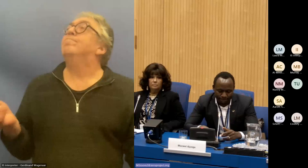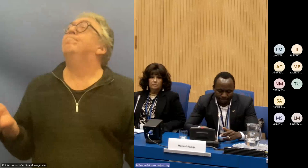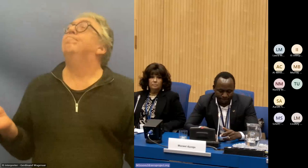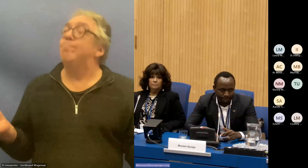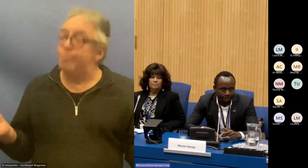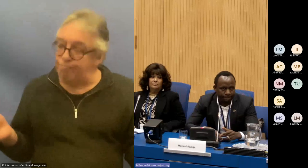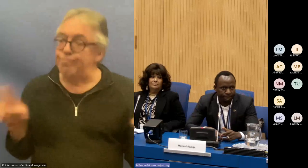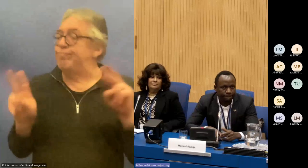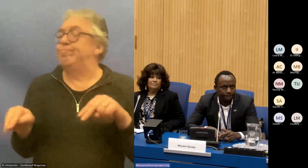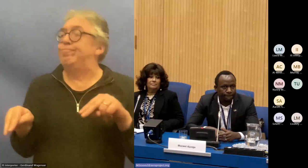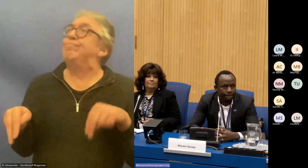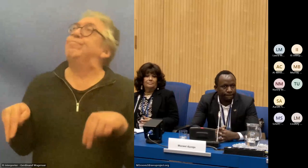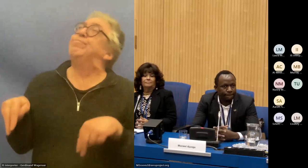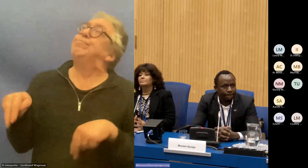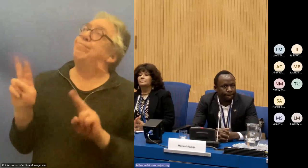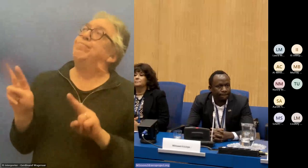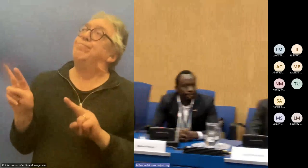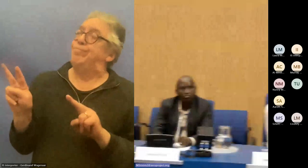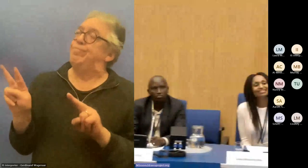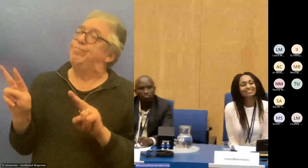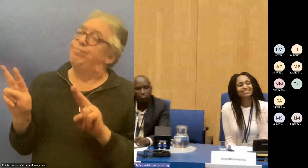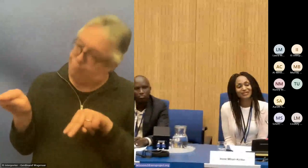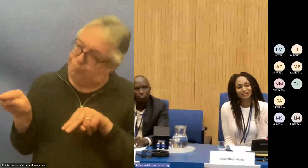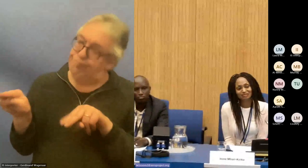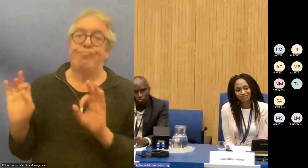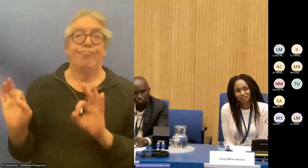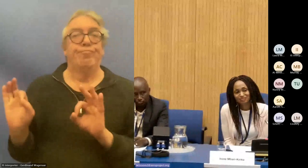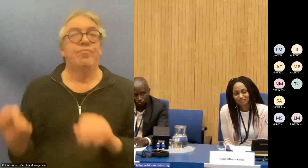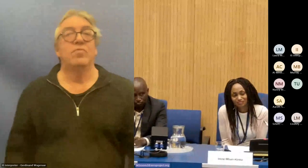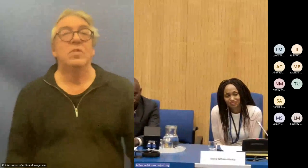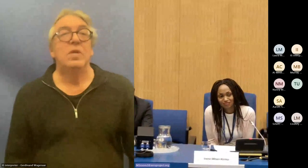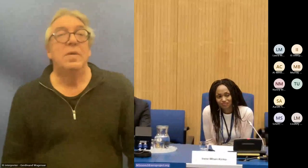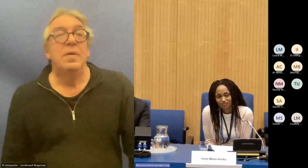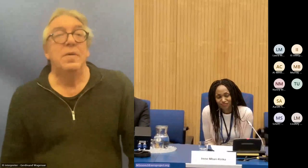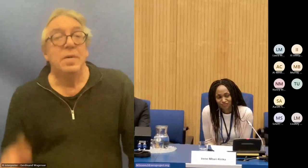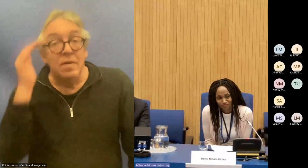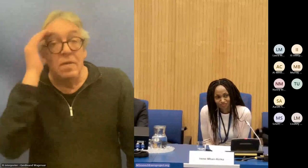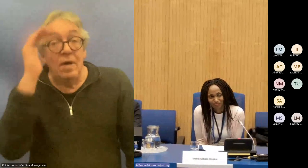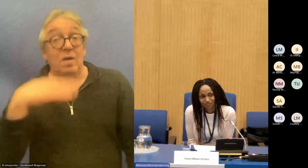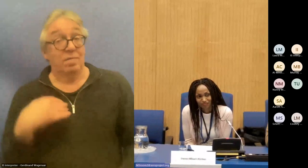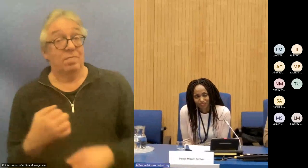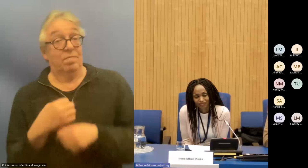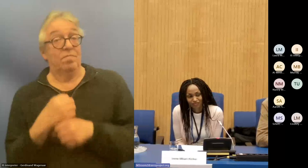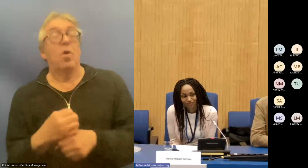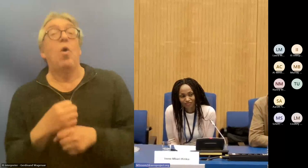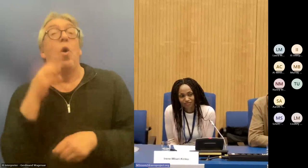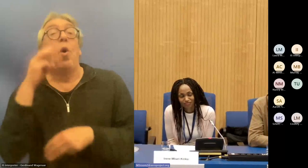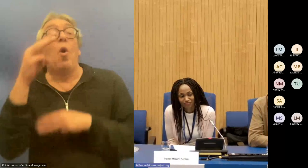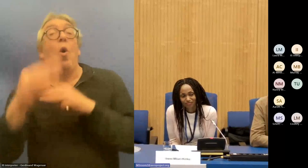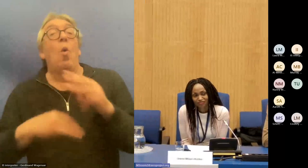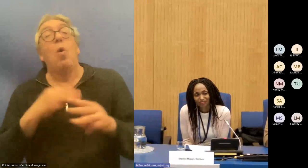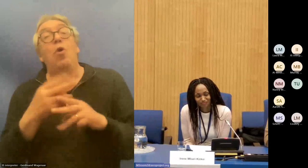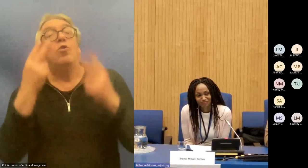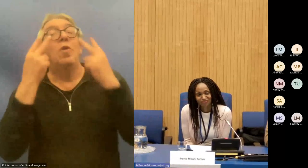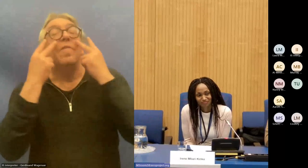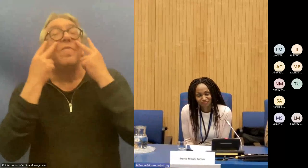Thank you for the great presentations, it's really exciting.